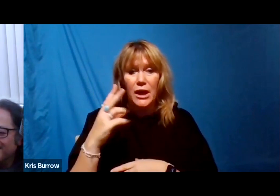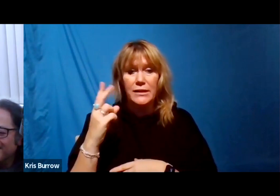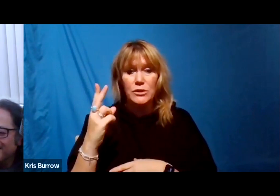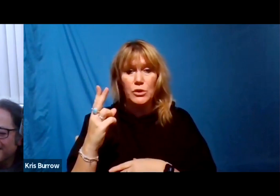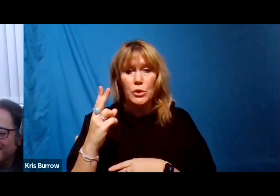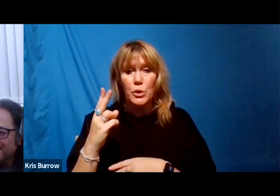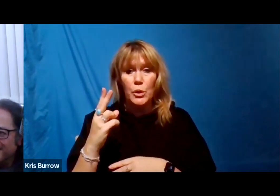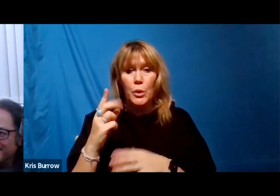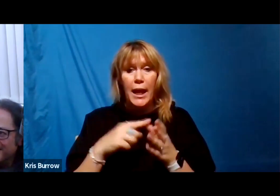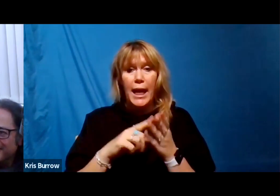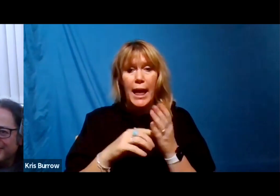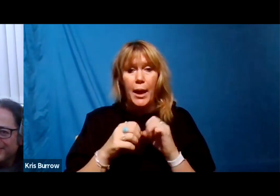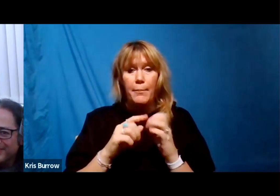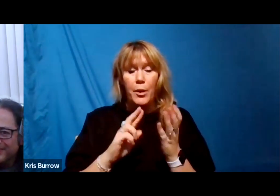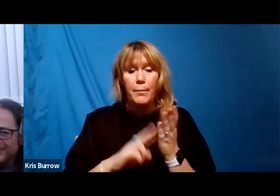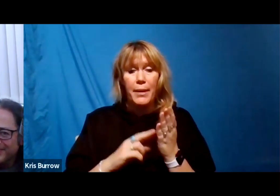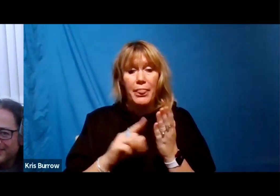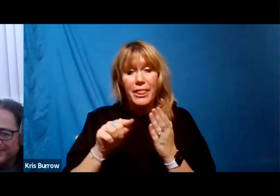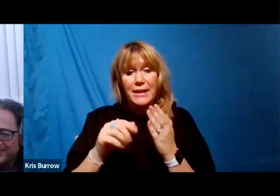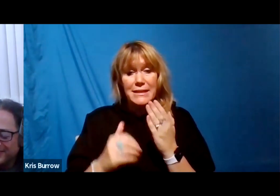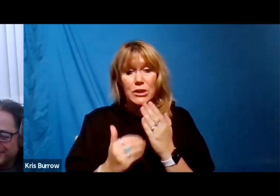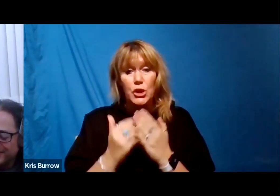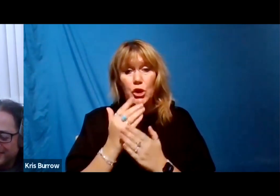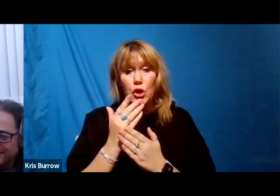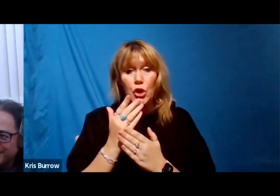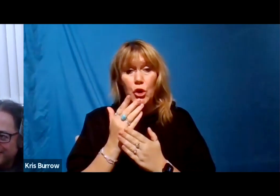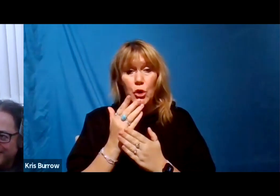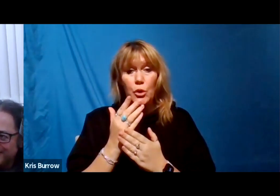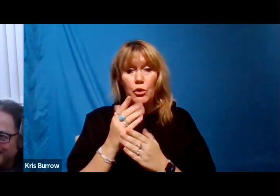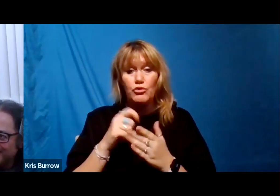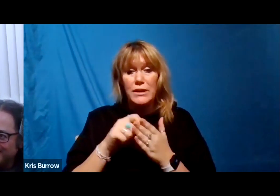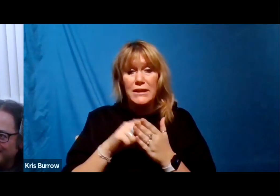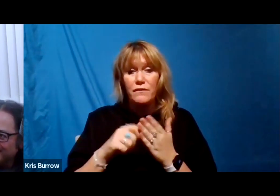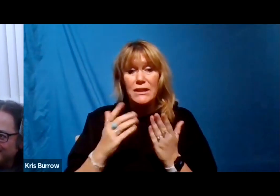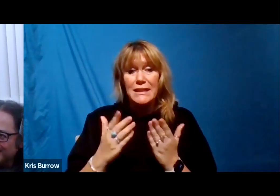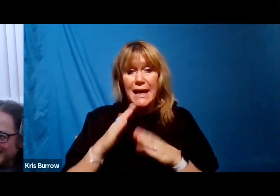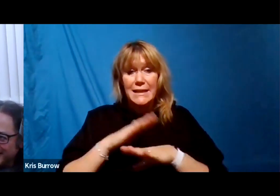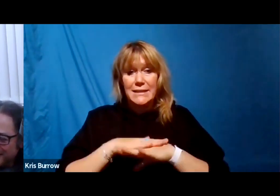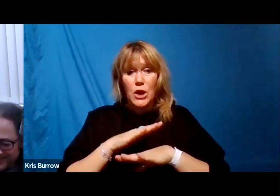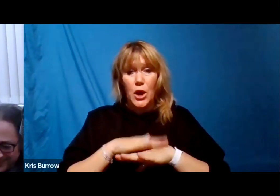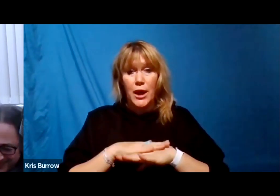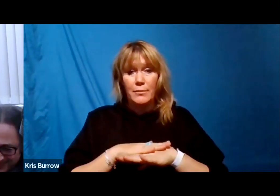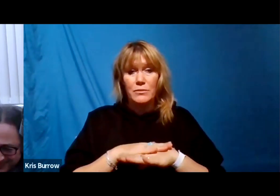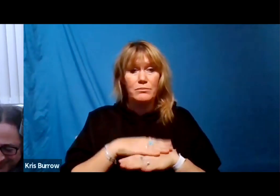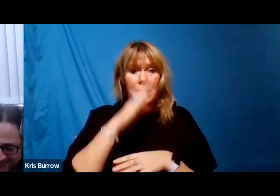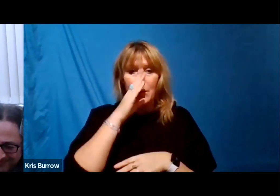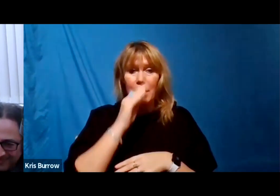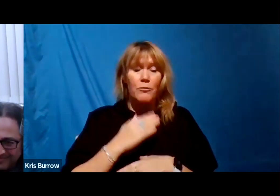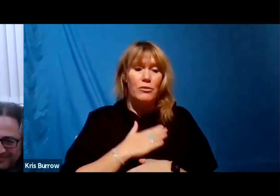Are you all right there Kris?